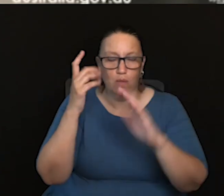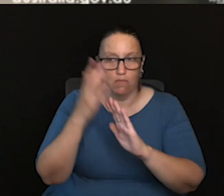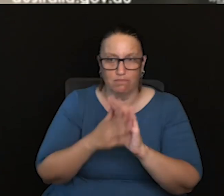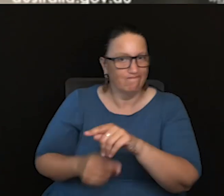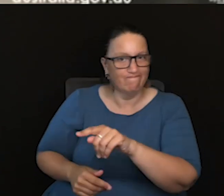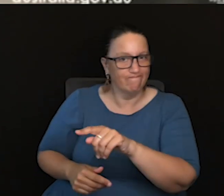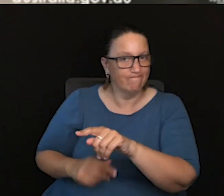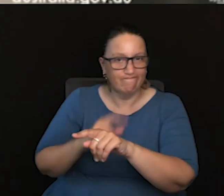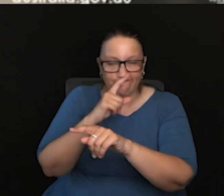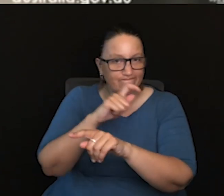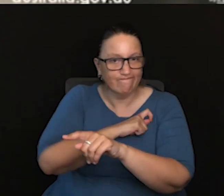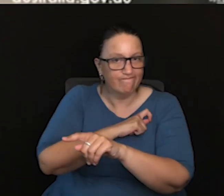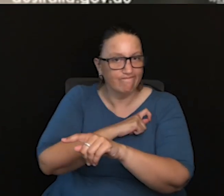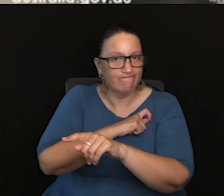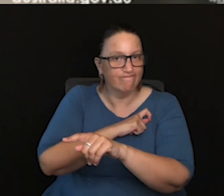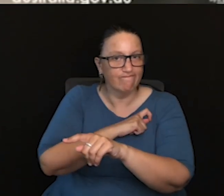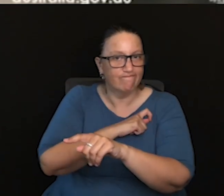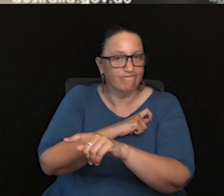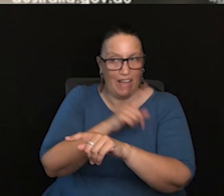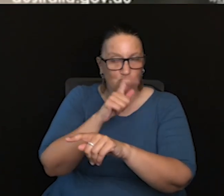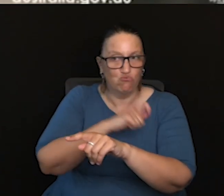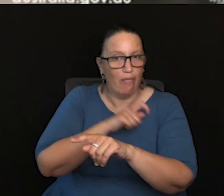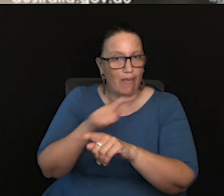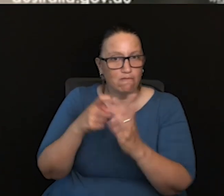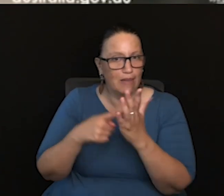So, both have been encouraged to provide full details.